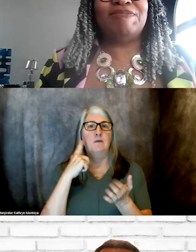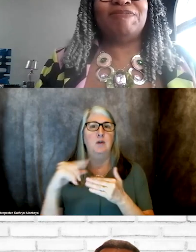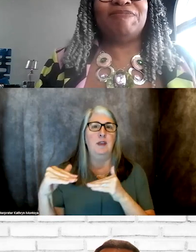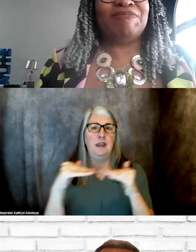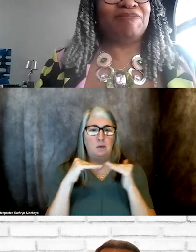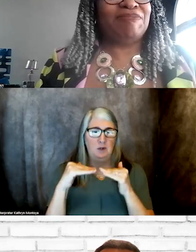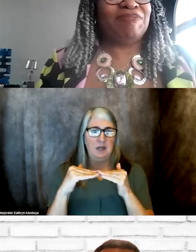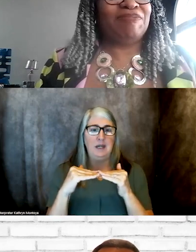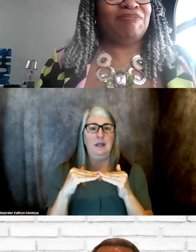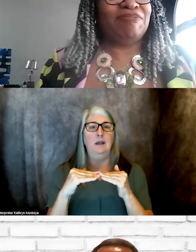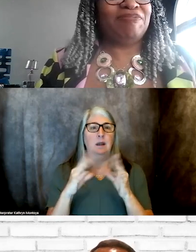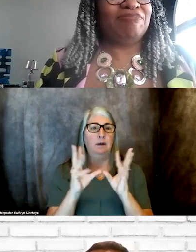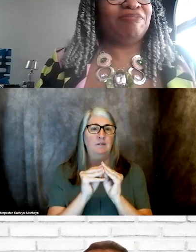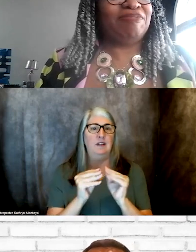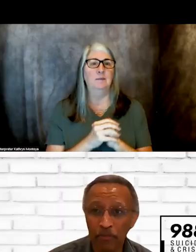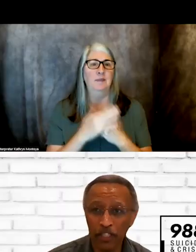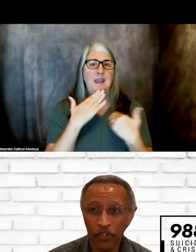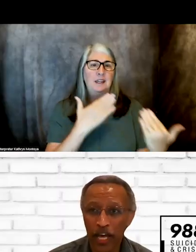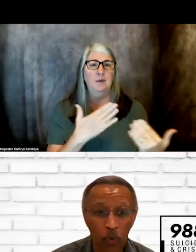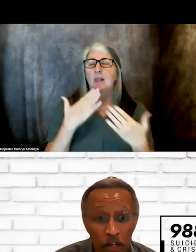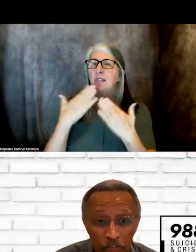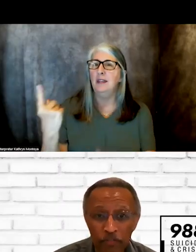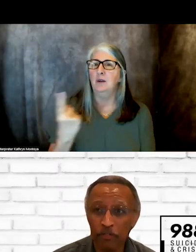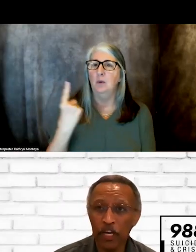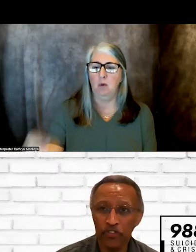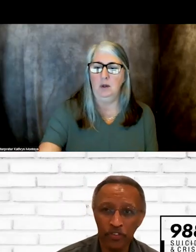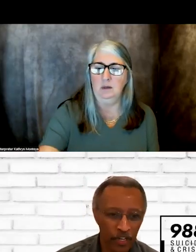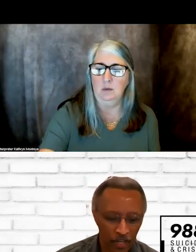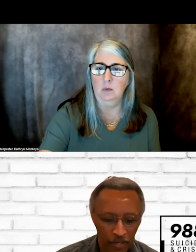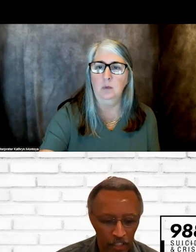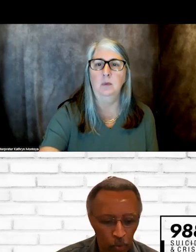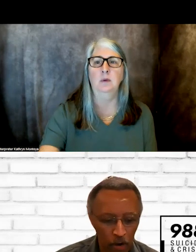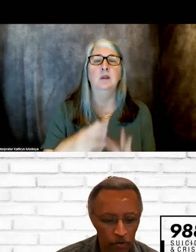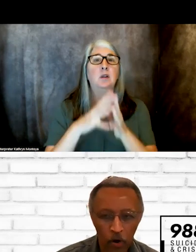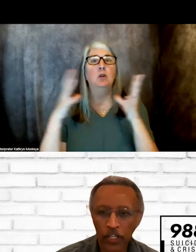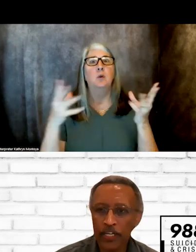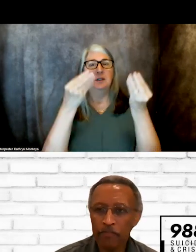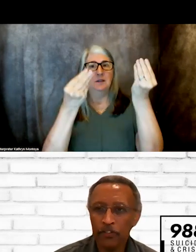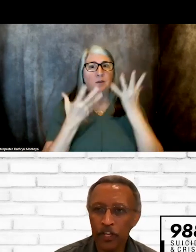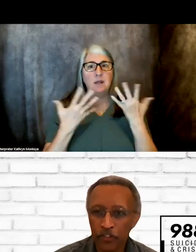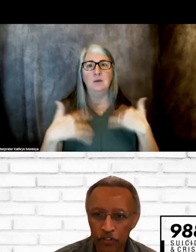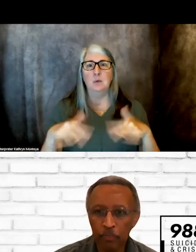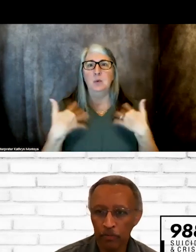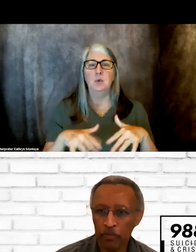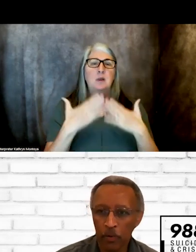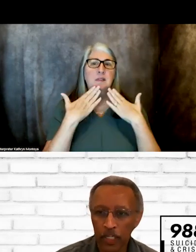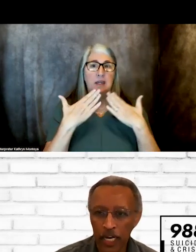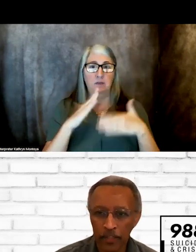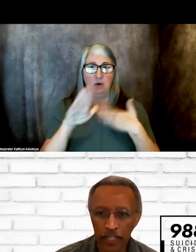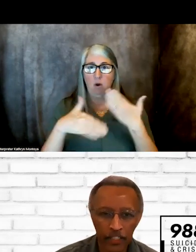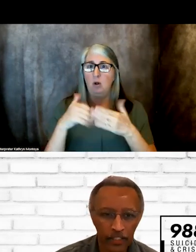THANK YOU FOR ALL OF THE EFFORTS THAT YOU PUT FORWARD AND